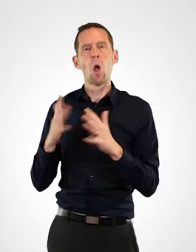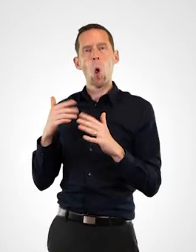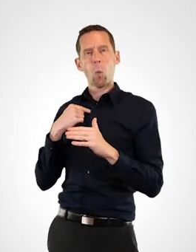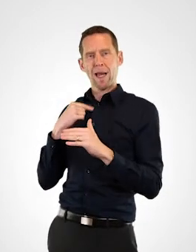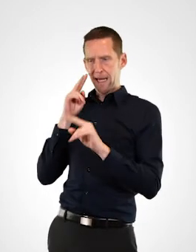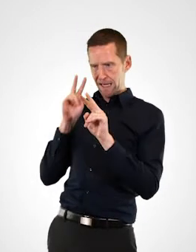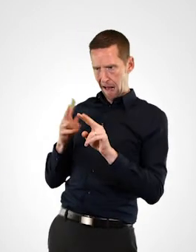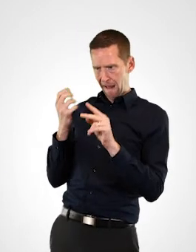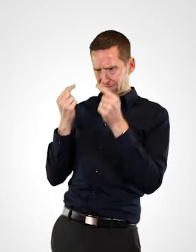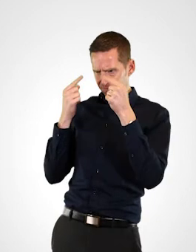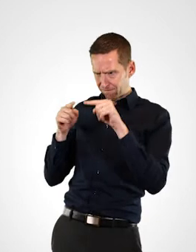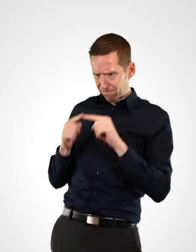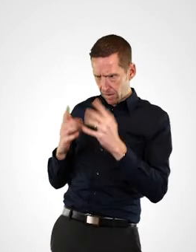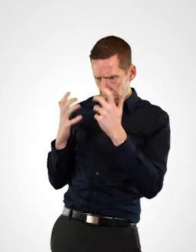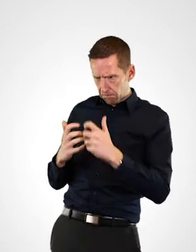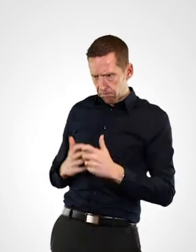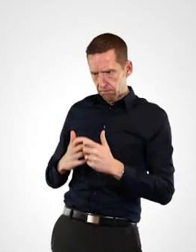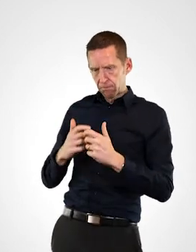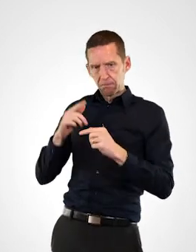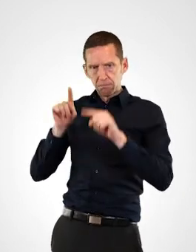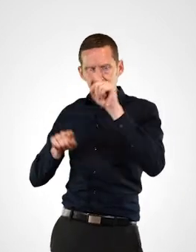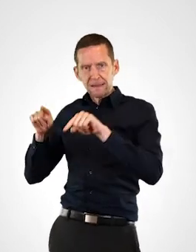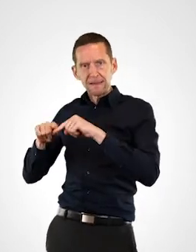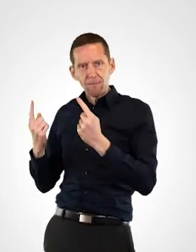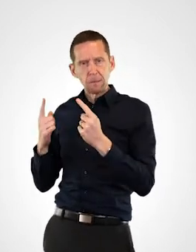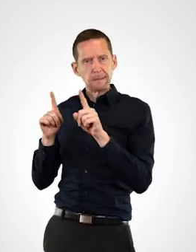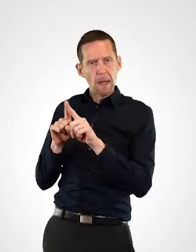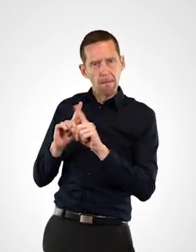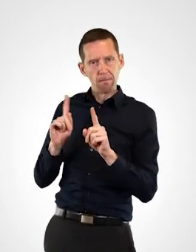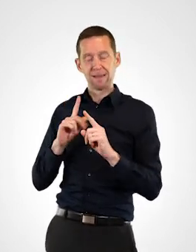and we looked at correlational variables, so that was the percent